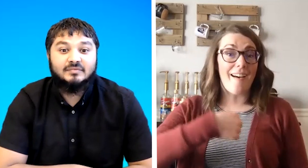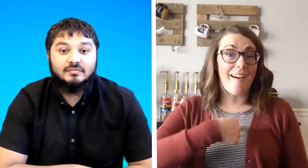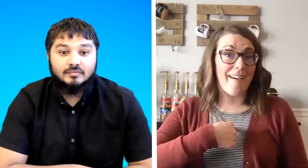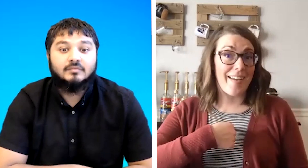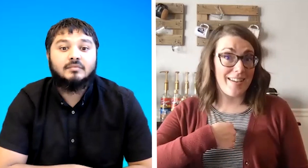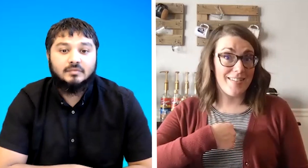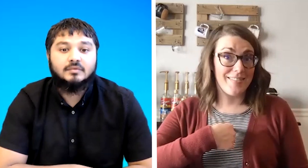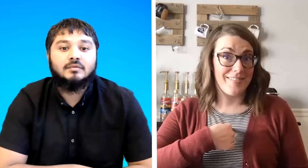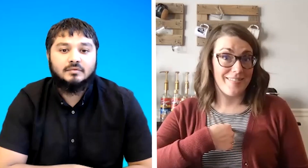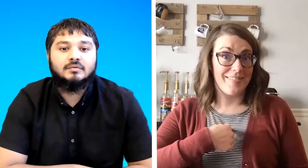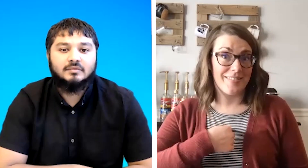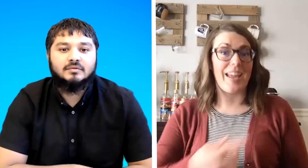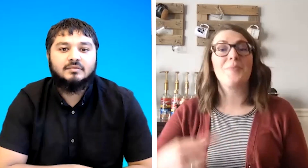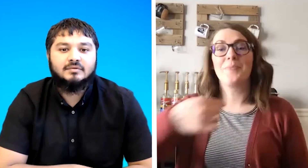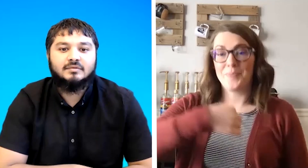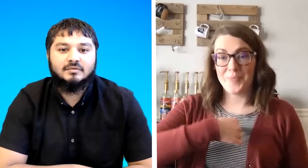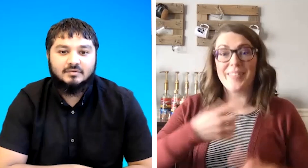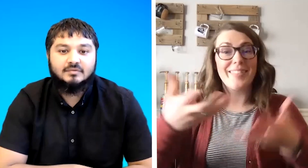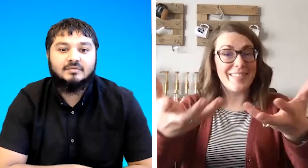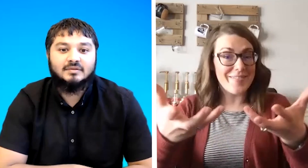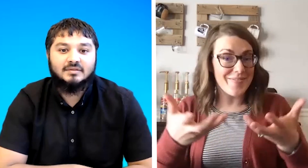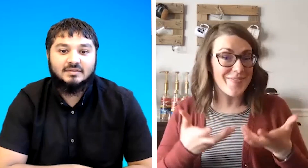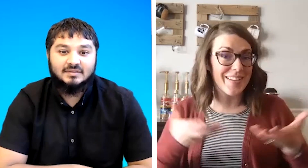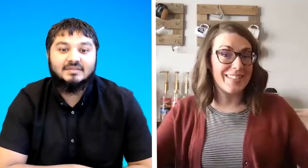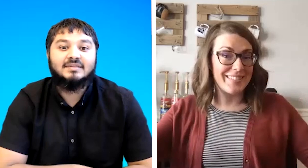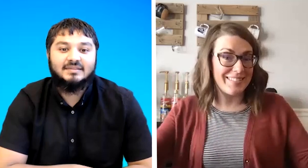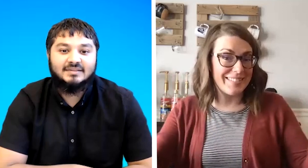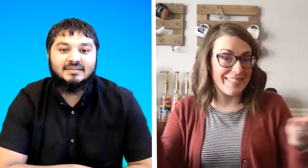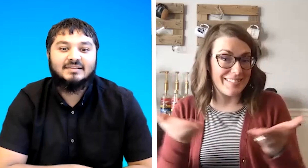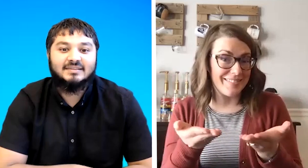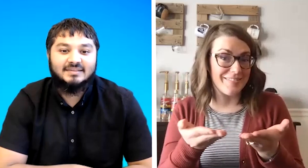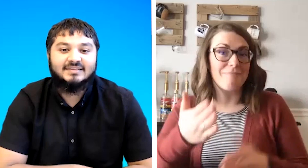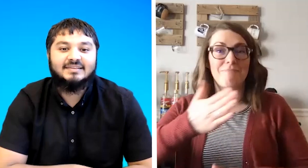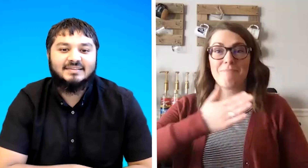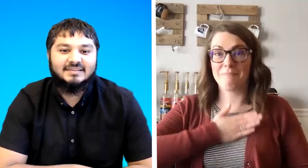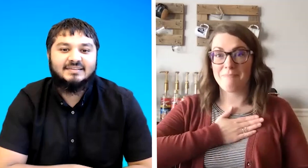i